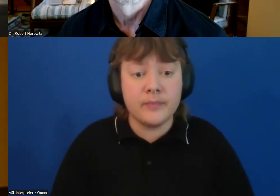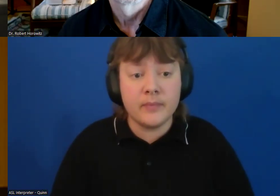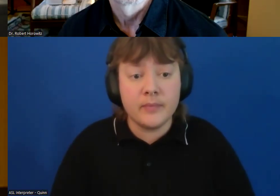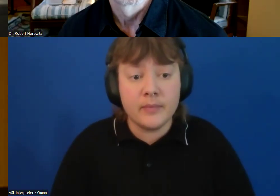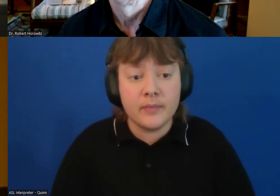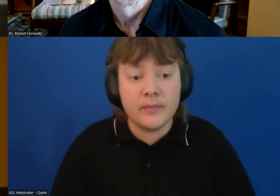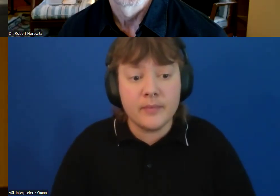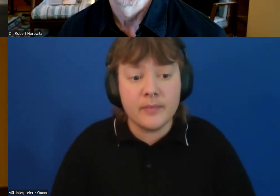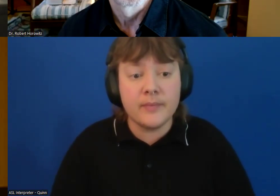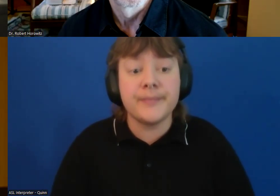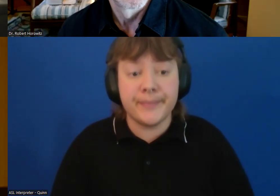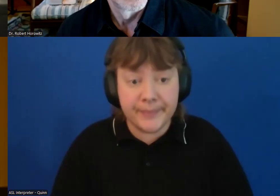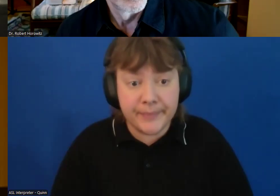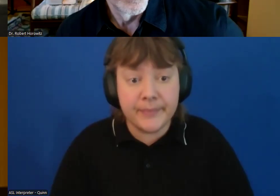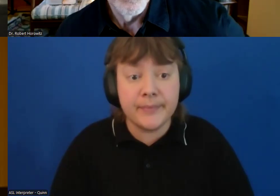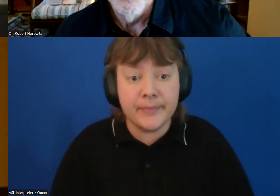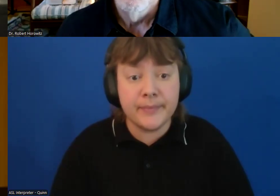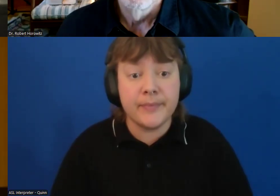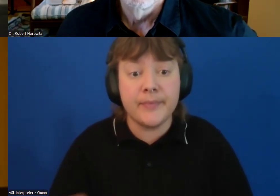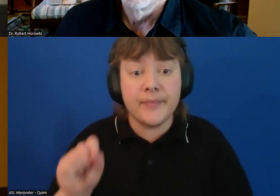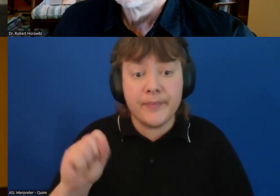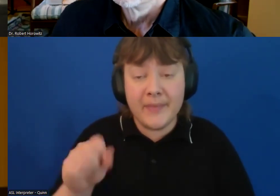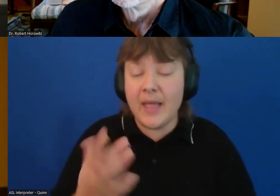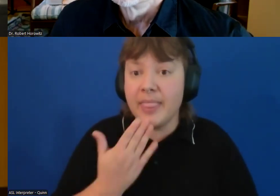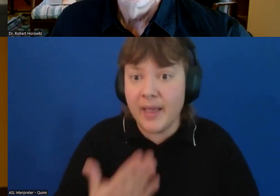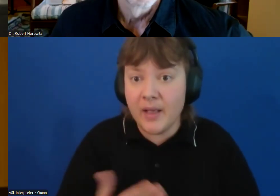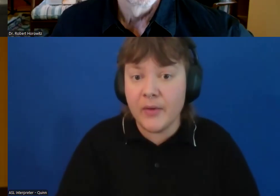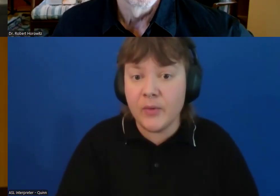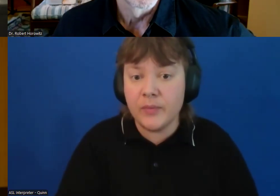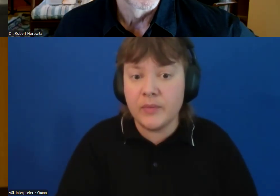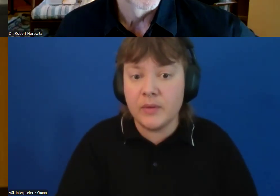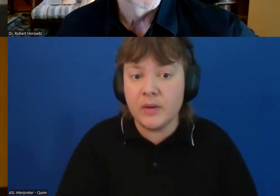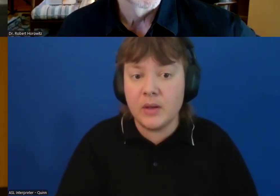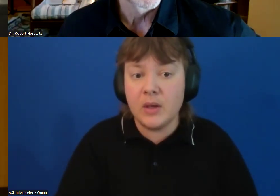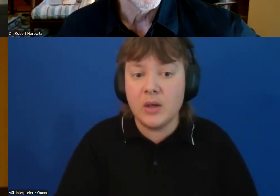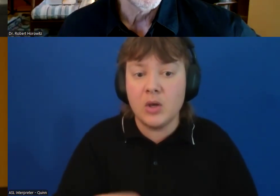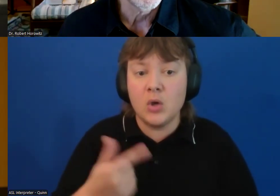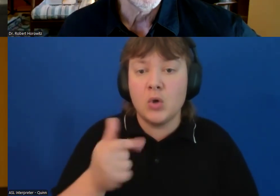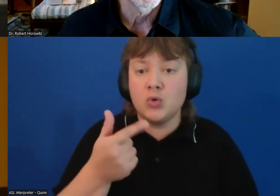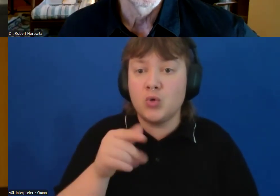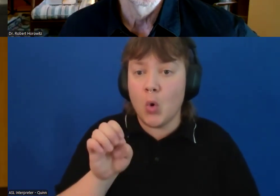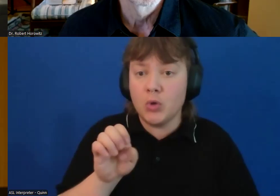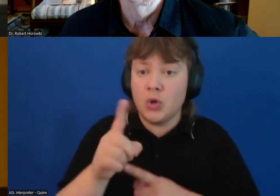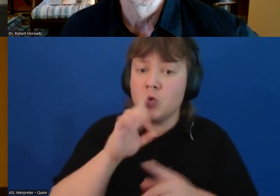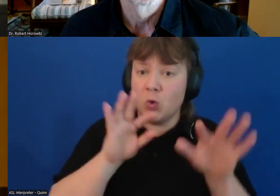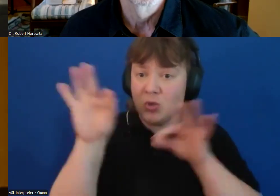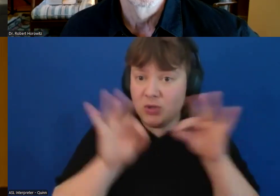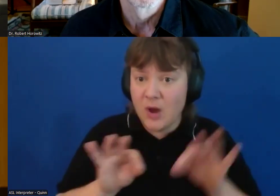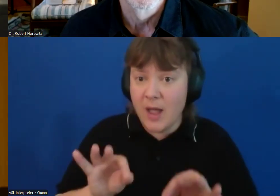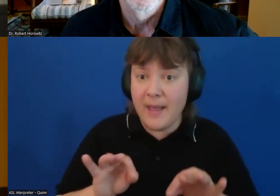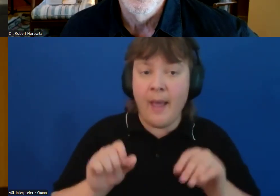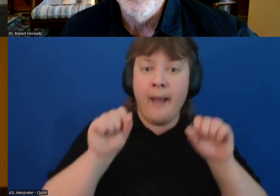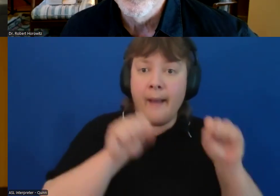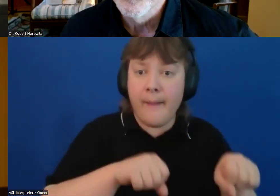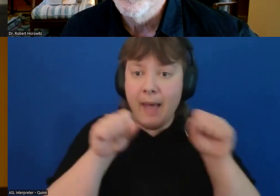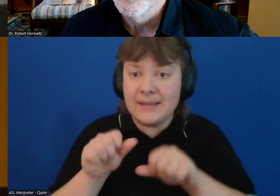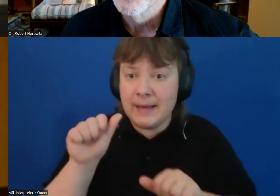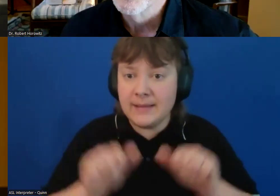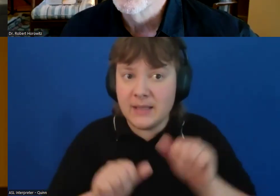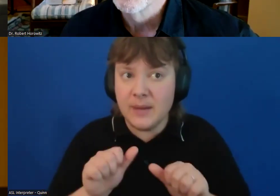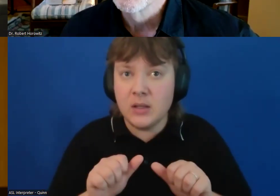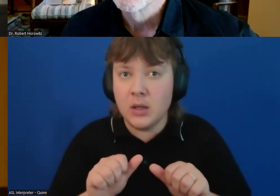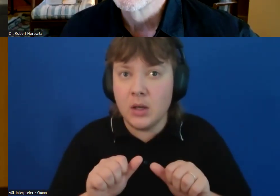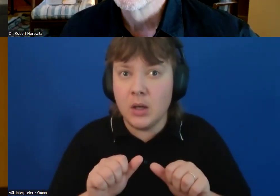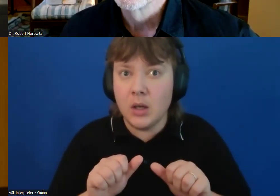Yeah. So I thank you and I as you Jordan when you're describing kind of how the capacity